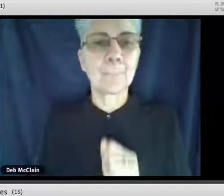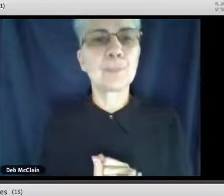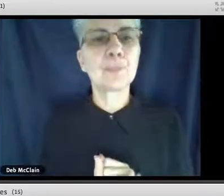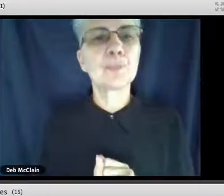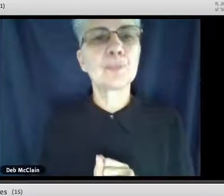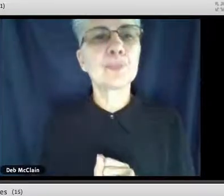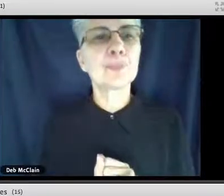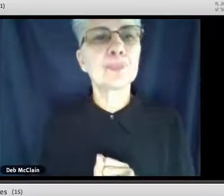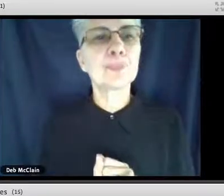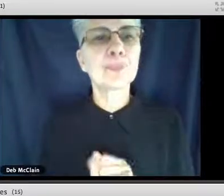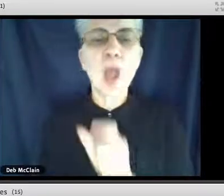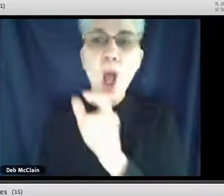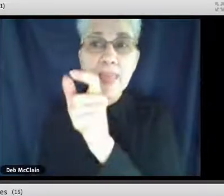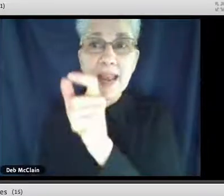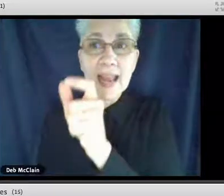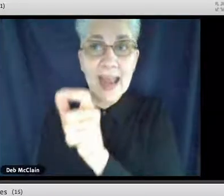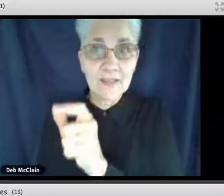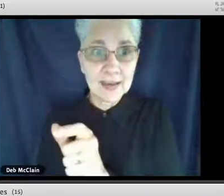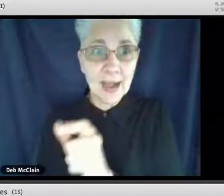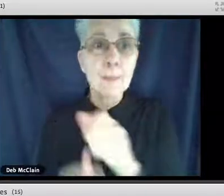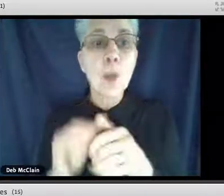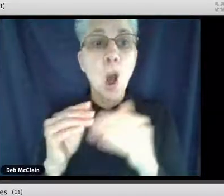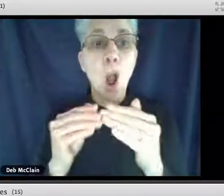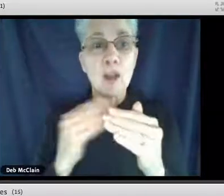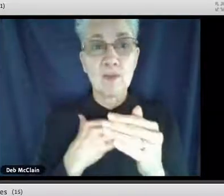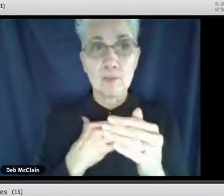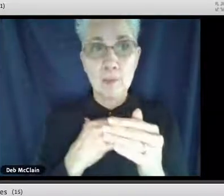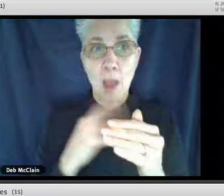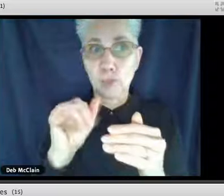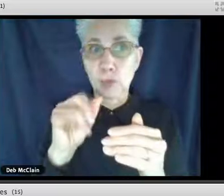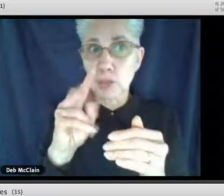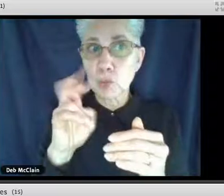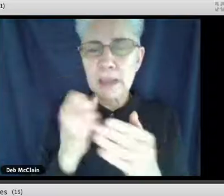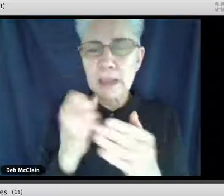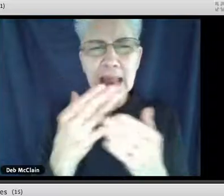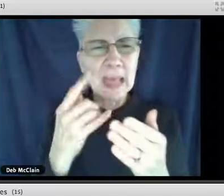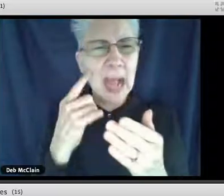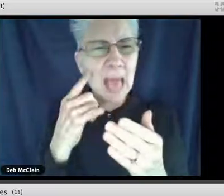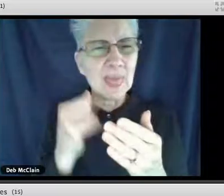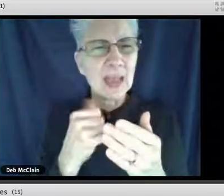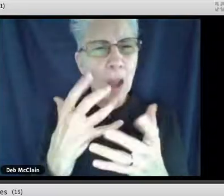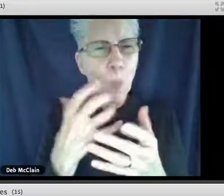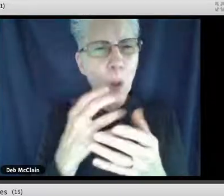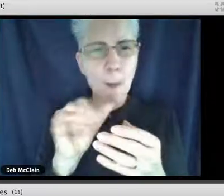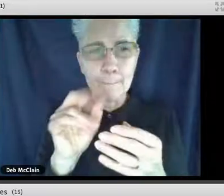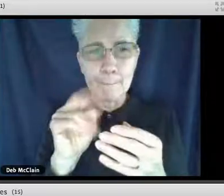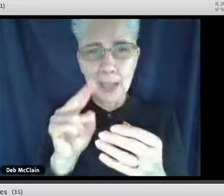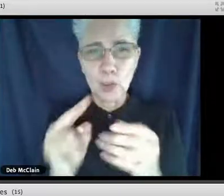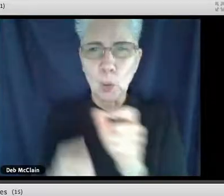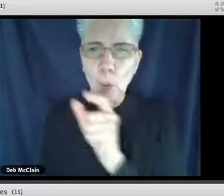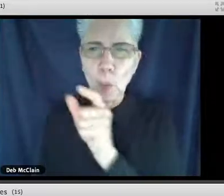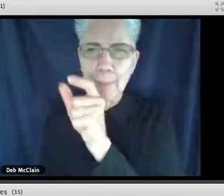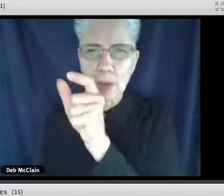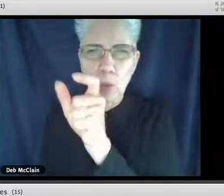So on this left-hand column, all of my resources, anything that I think I want on the menu would be right here.